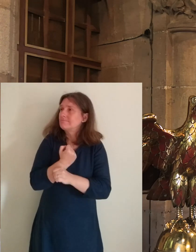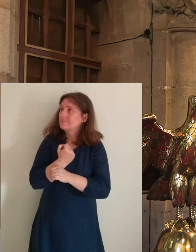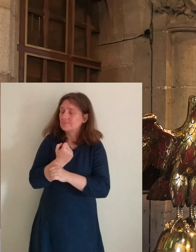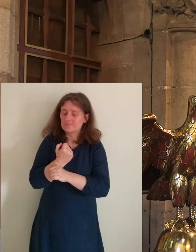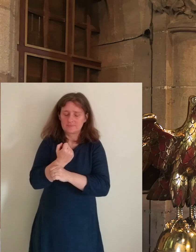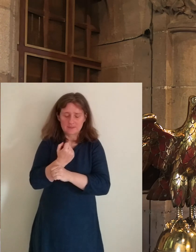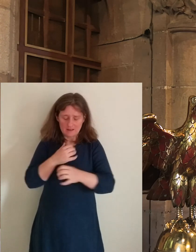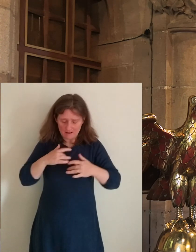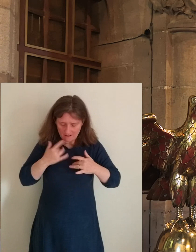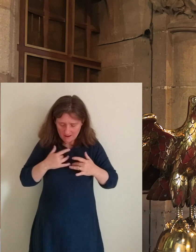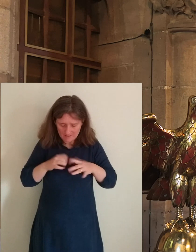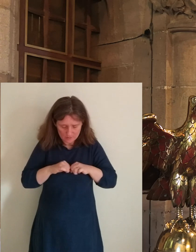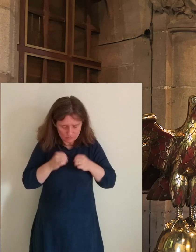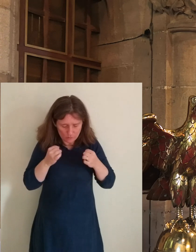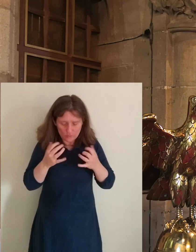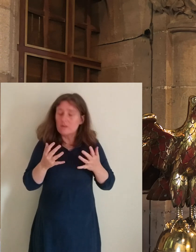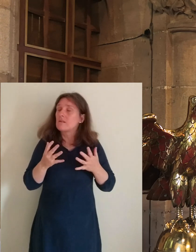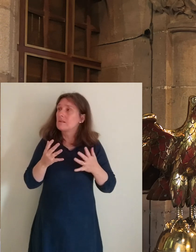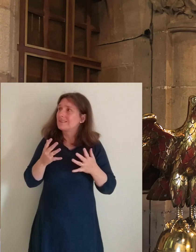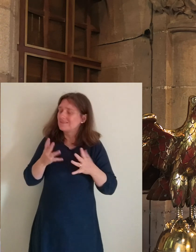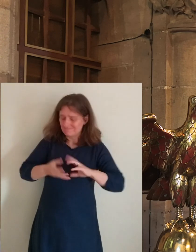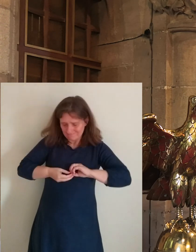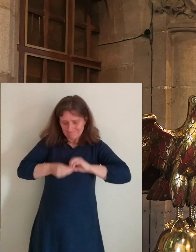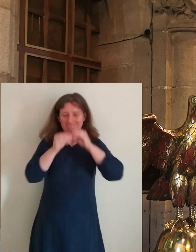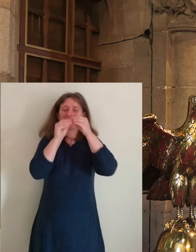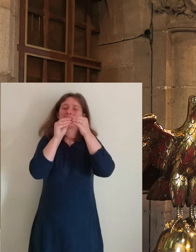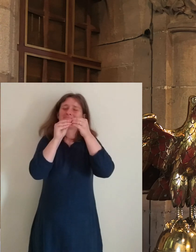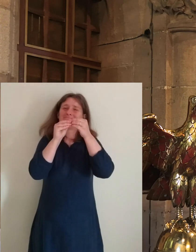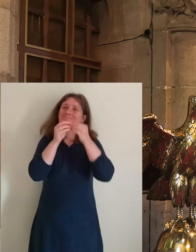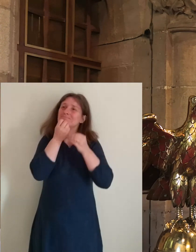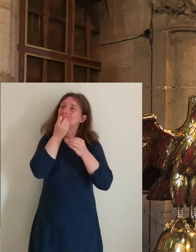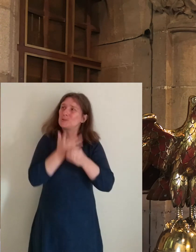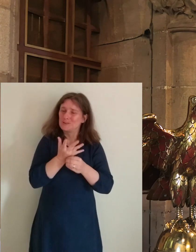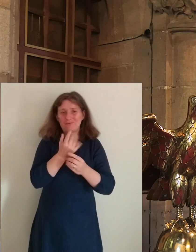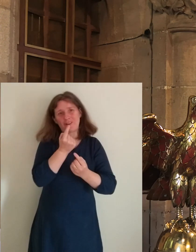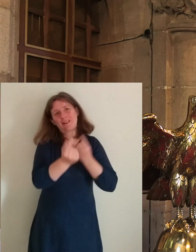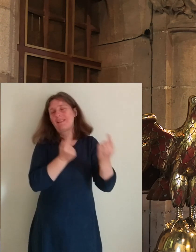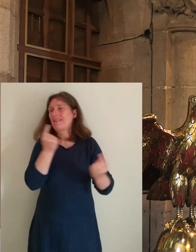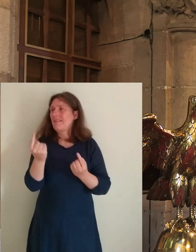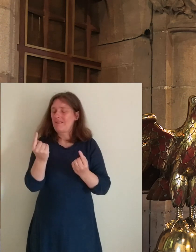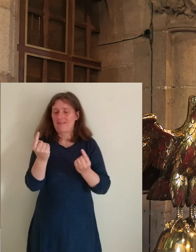Take our broken lives and make them into something beautiful . Amen .